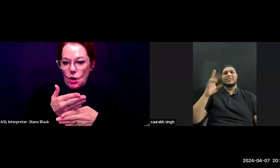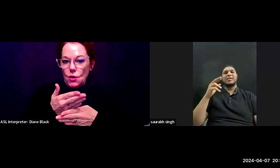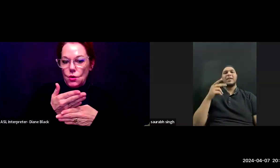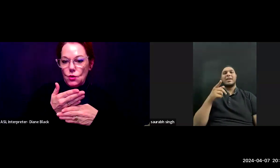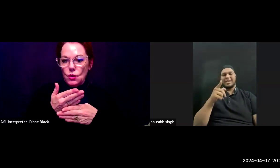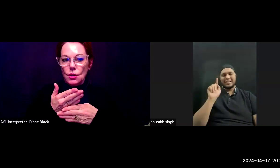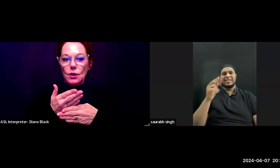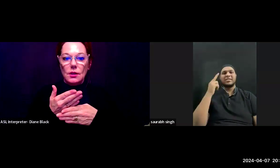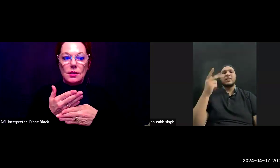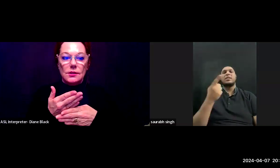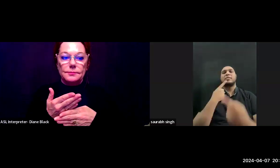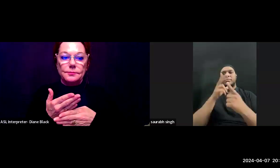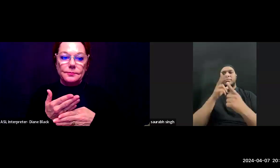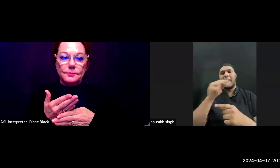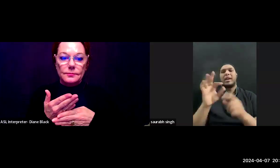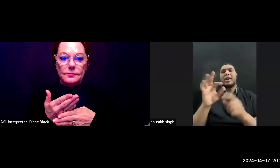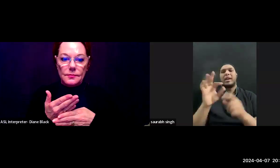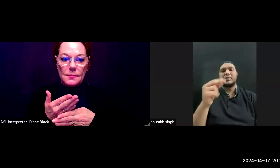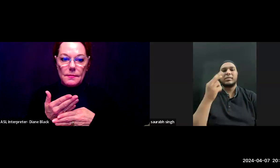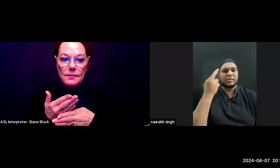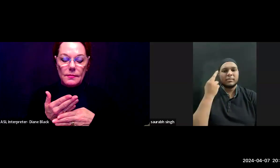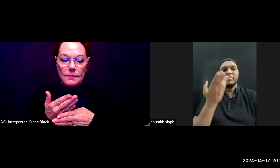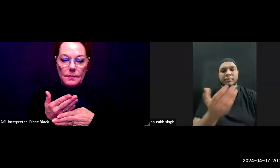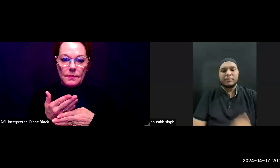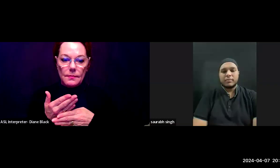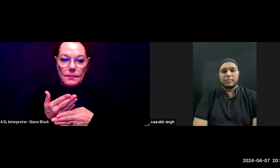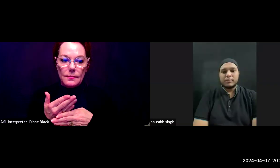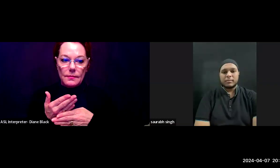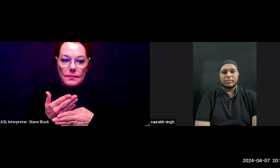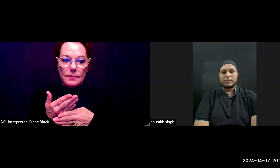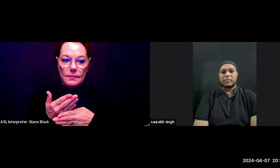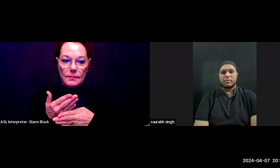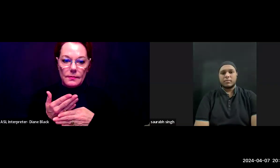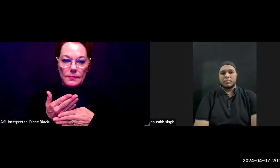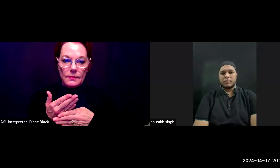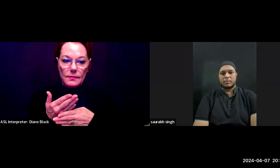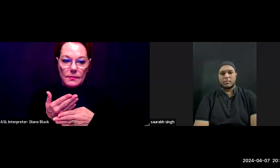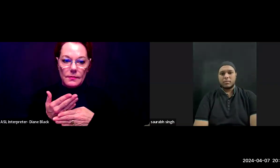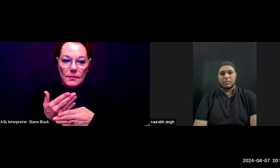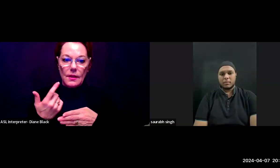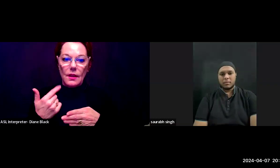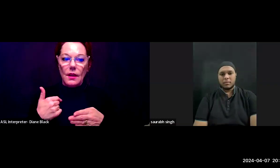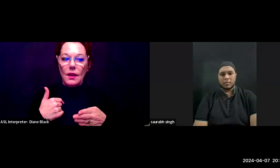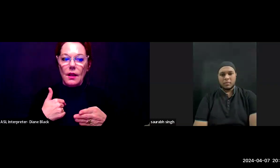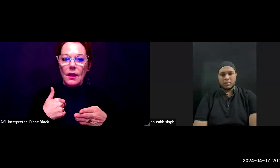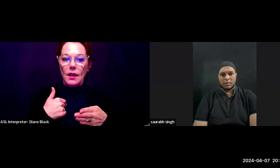our side. and it's not that we are masking these things deliberately. you should understand that.